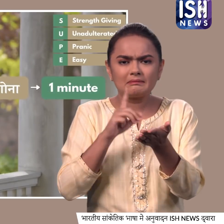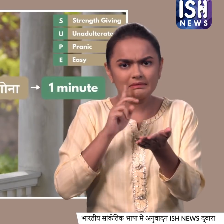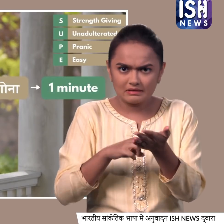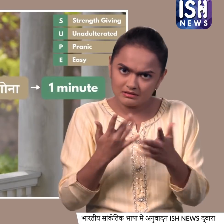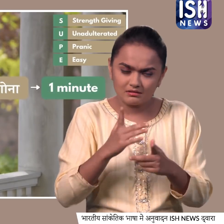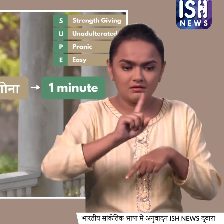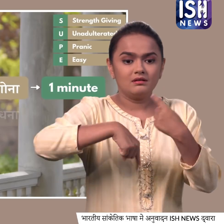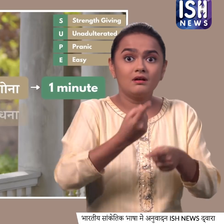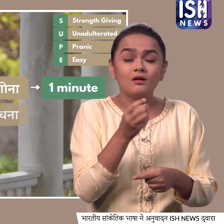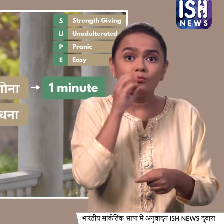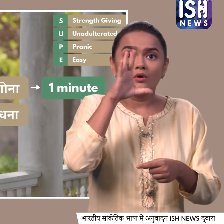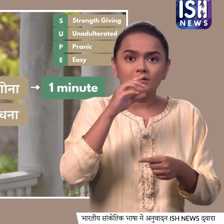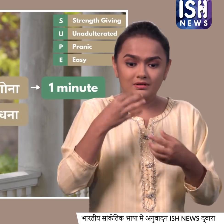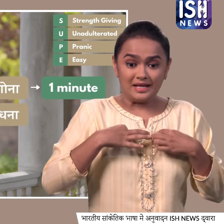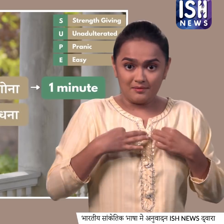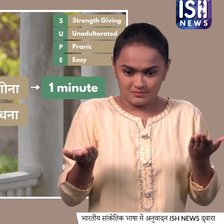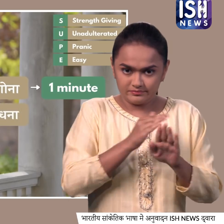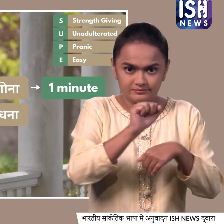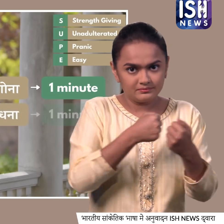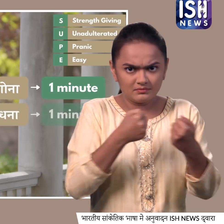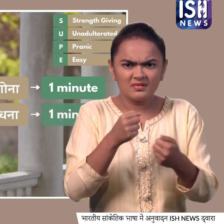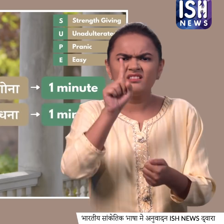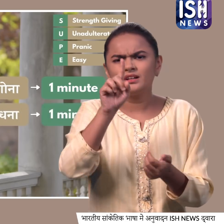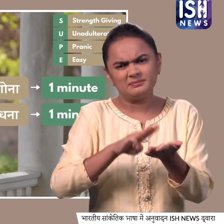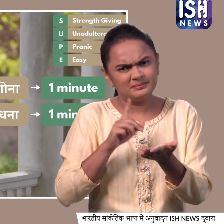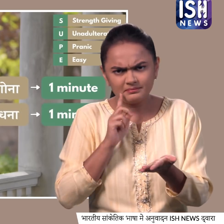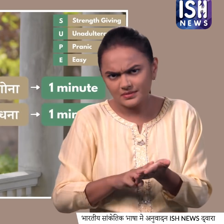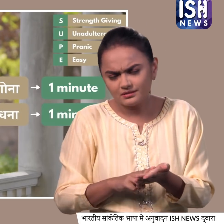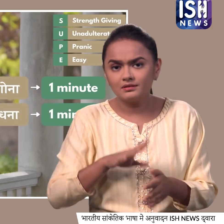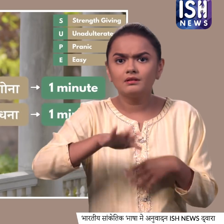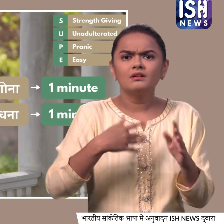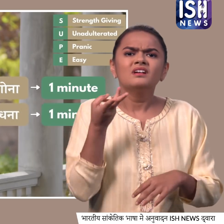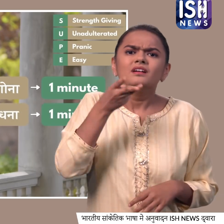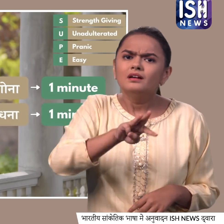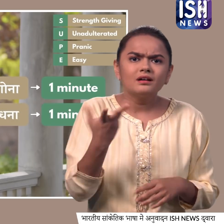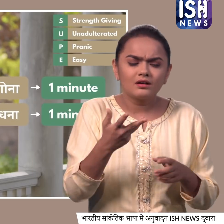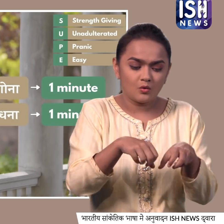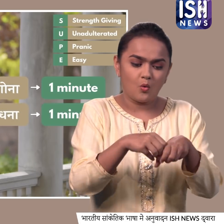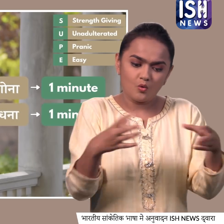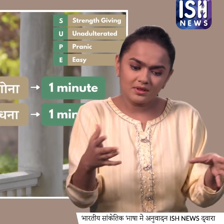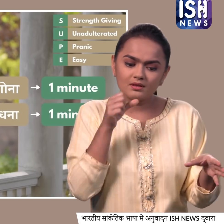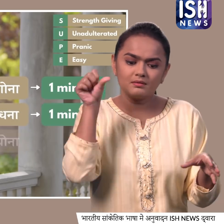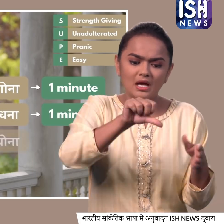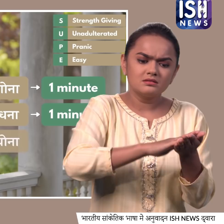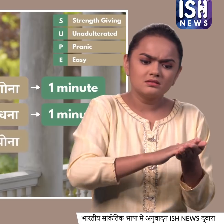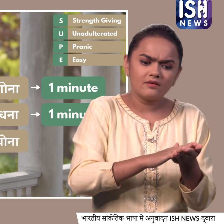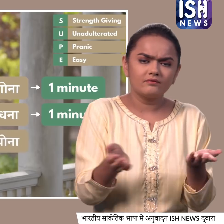The next morning you have to tie them in a bundle, which takes another minute And then just open the bundle and wash the seeds daily for the next 3 days